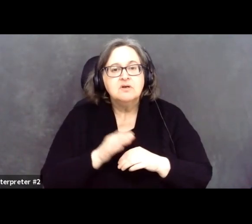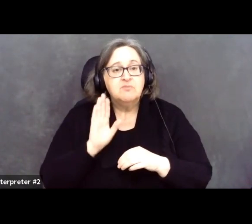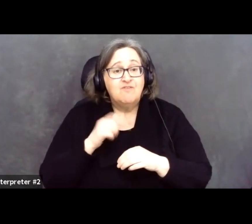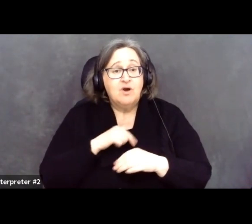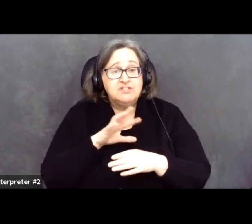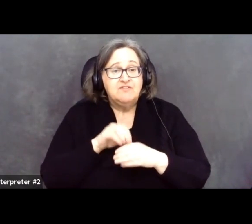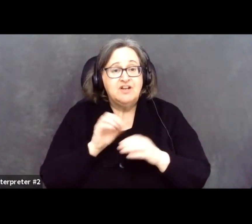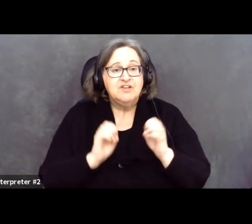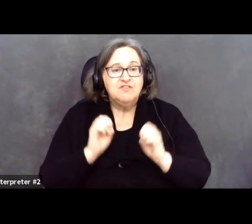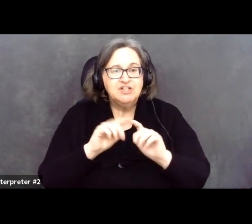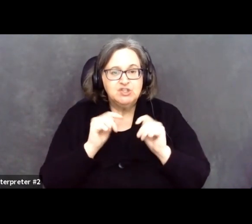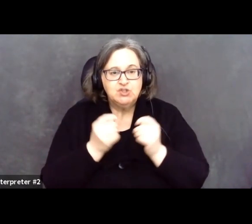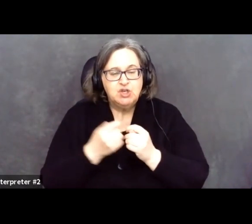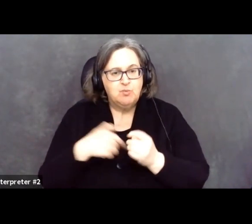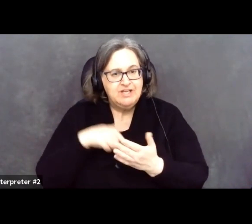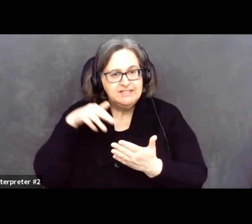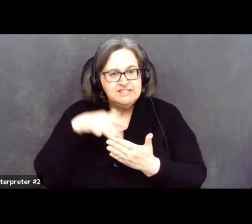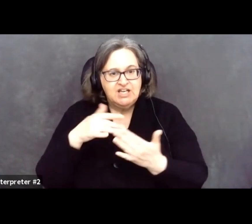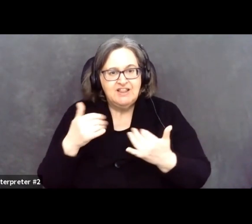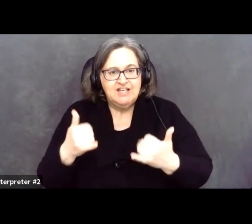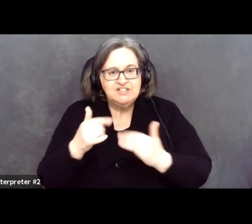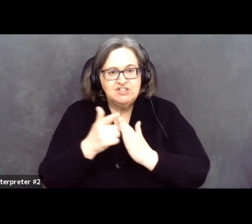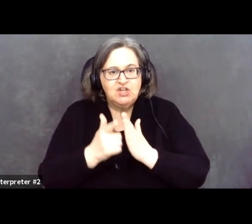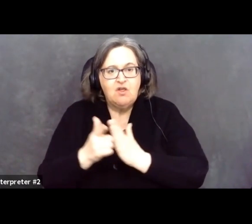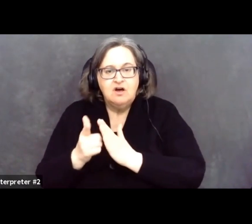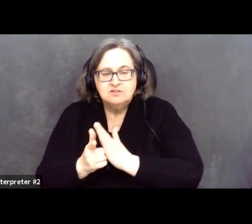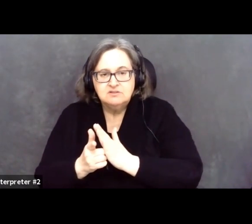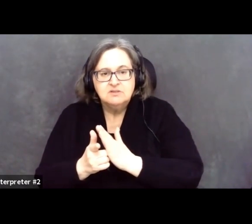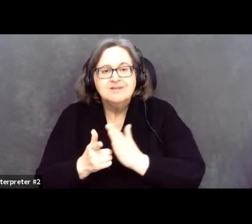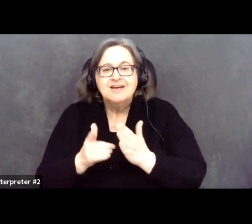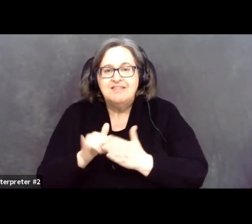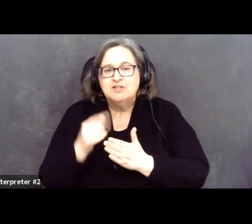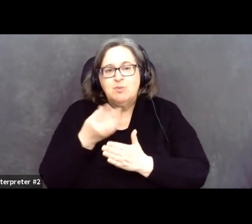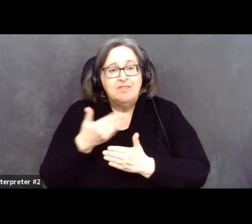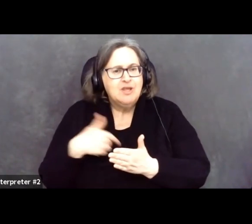did a study of the existing laws and components. That is one of the things that we found. The